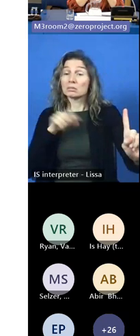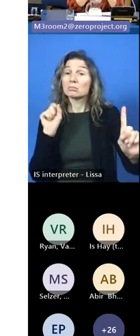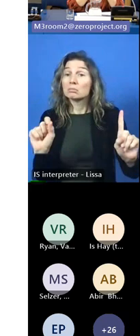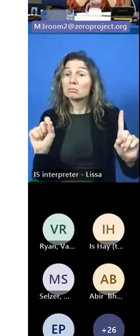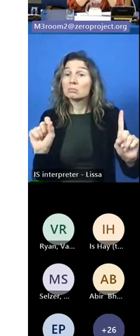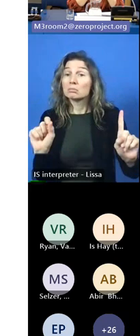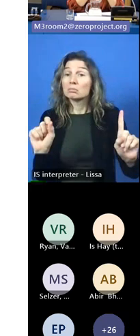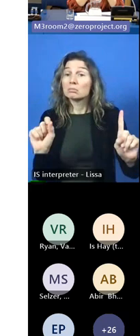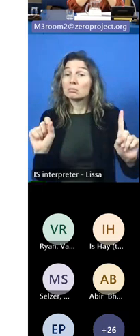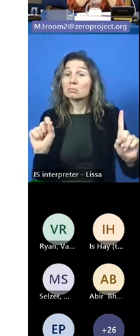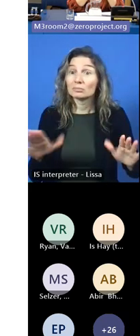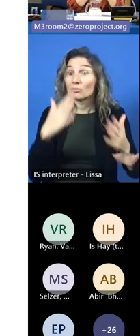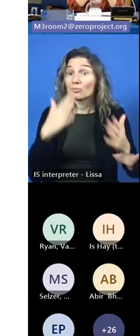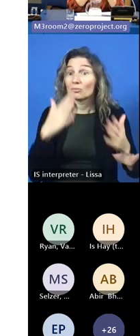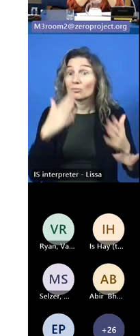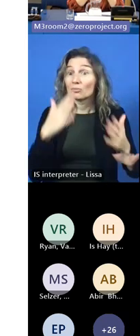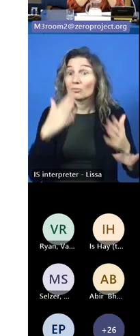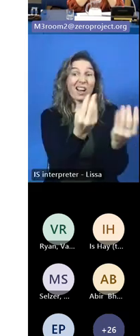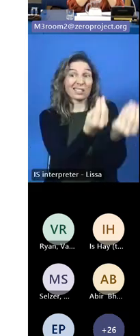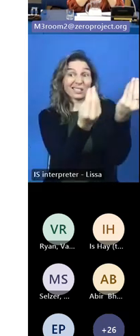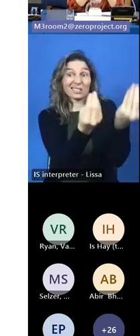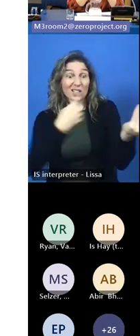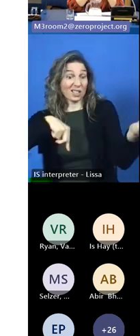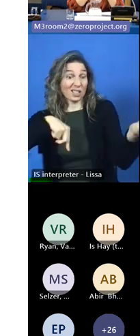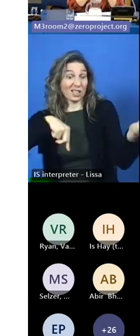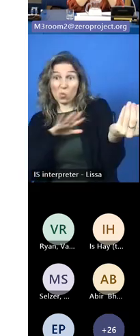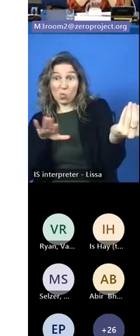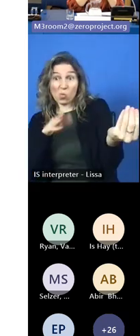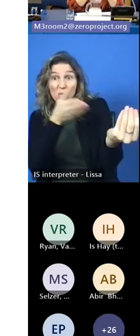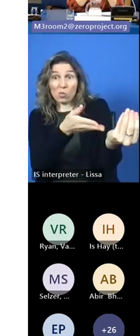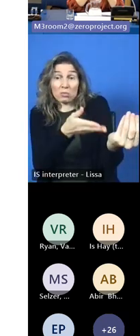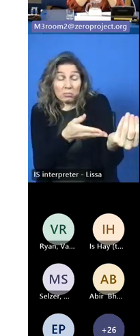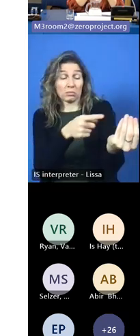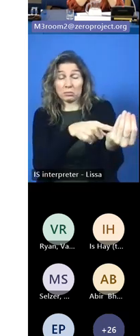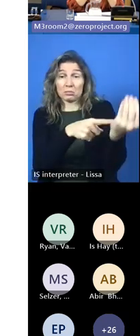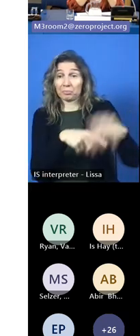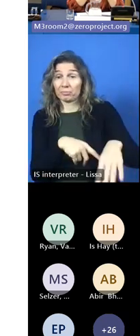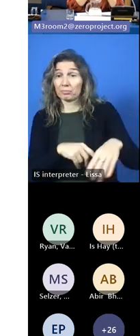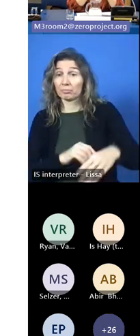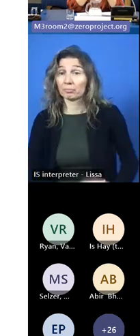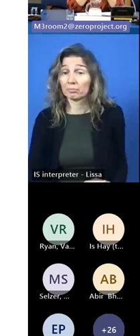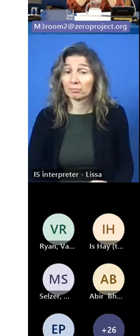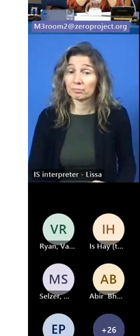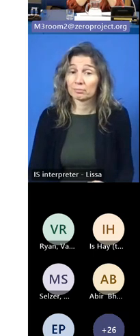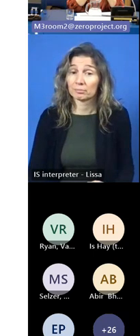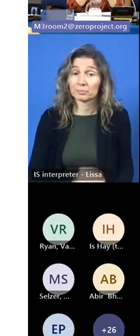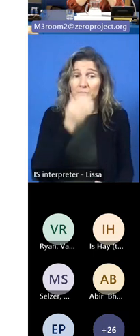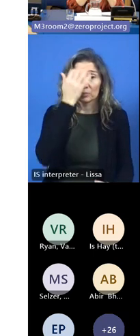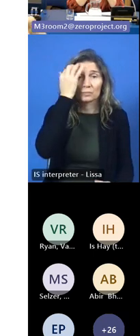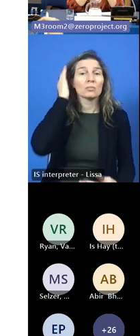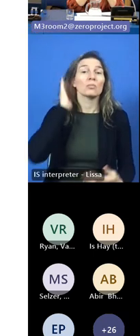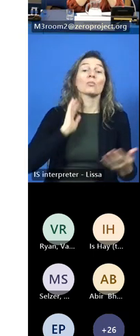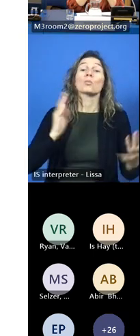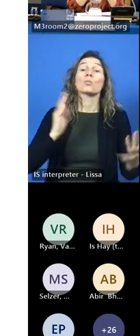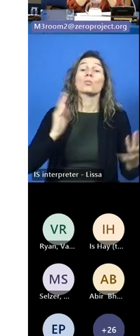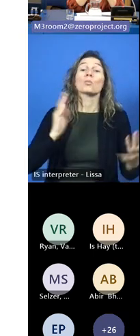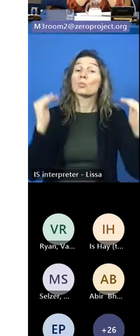from your concepts of leadership and mentoring, understanding how youth housing services can help,